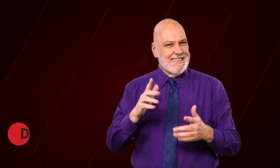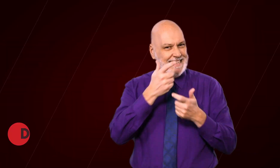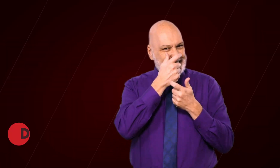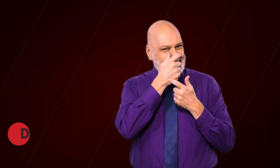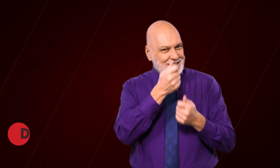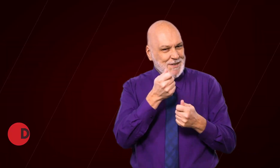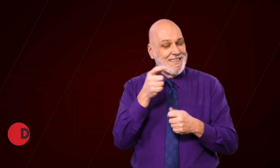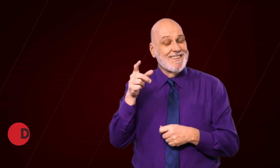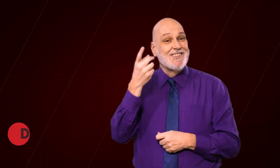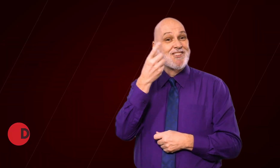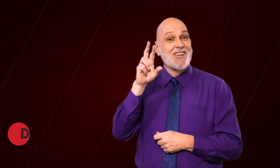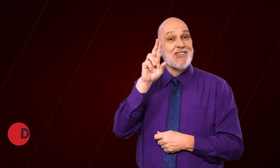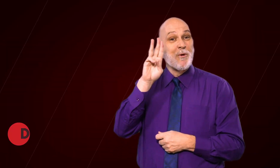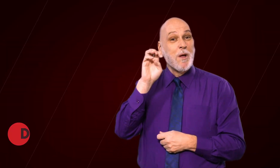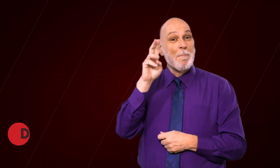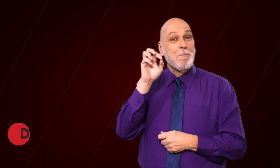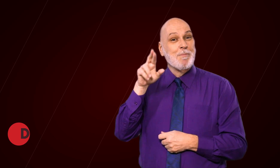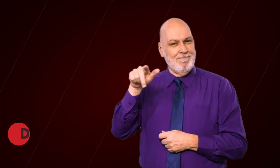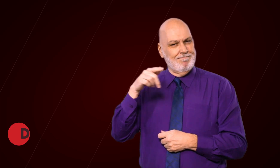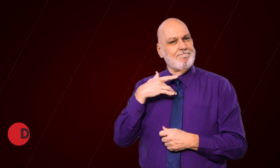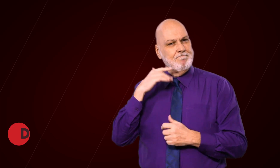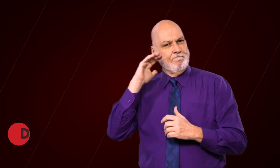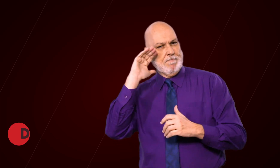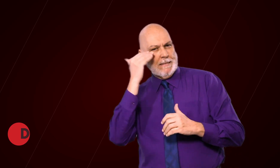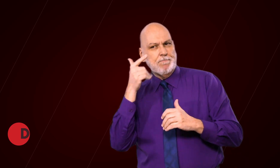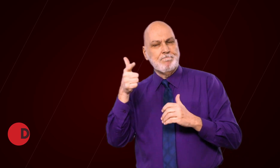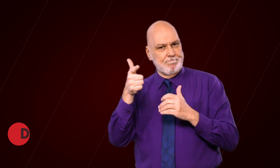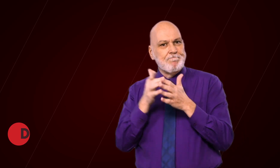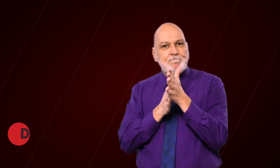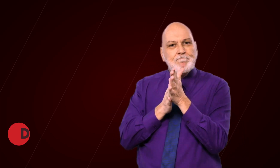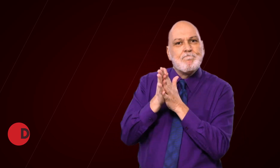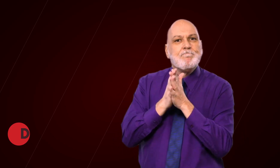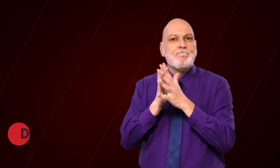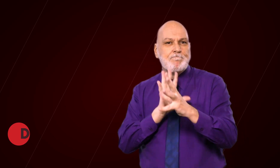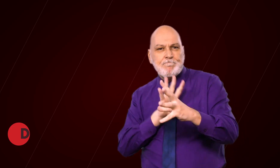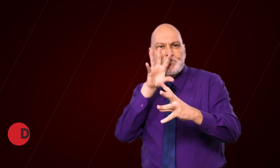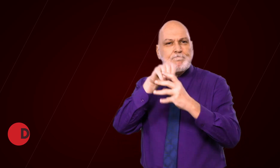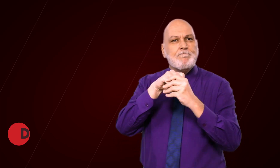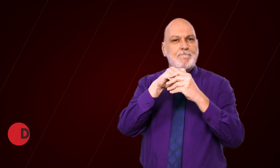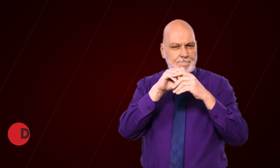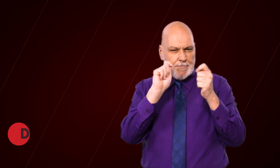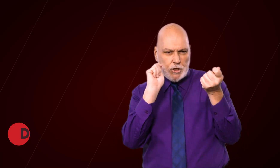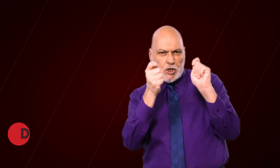[Anselmo]: That was interesting,